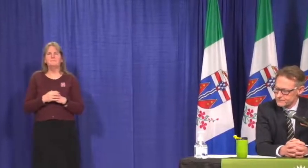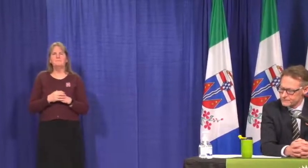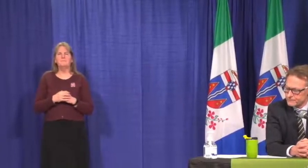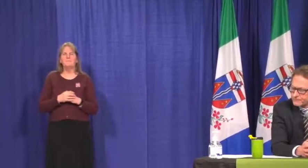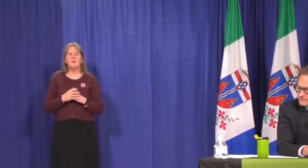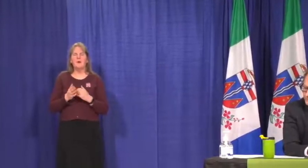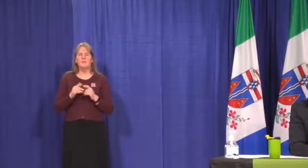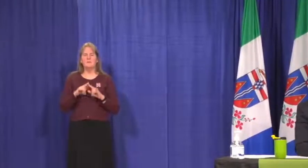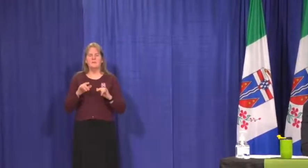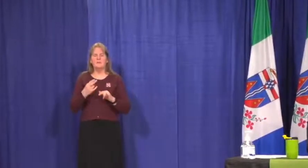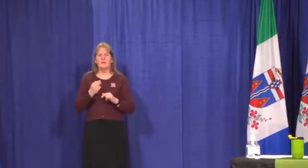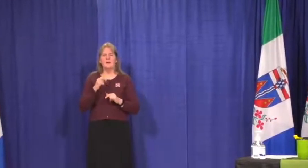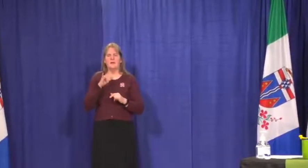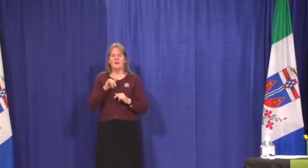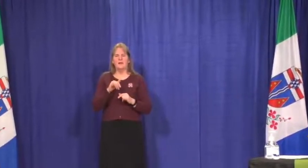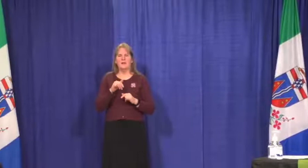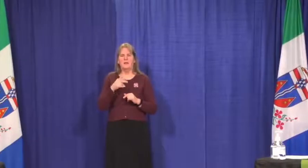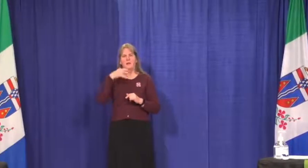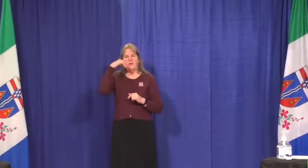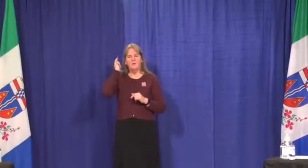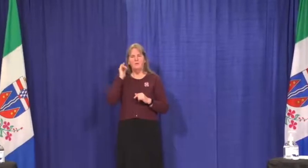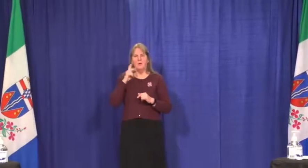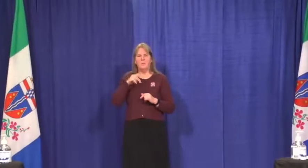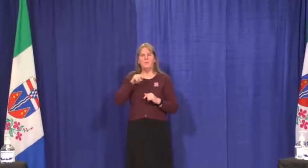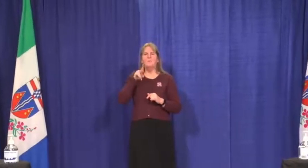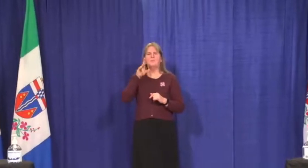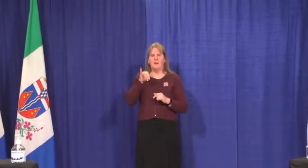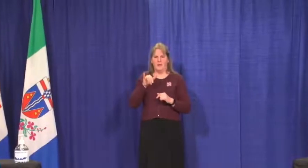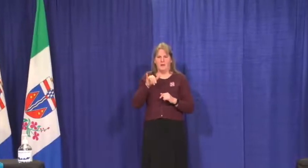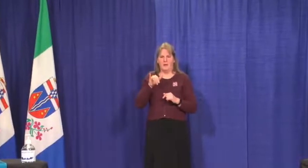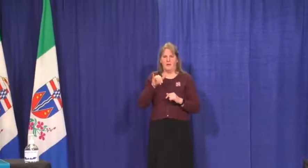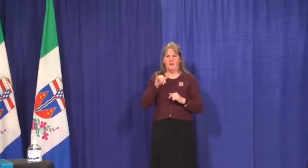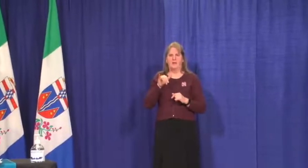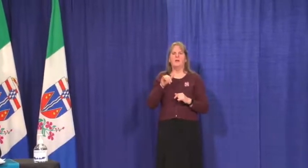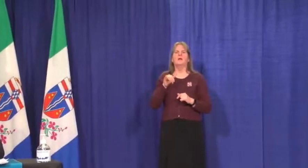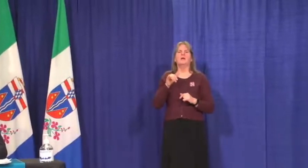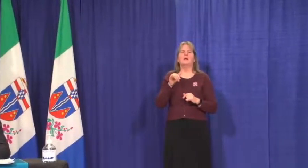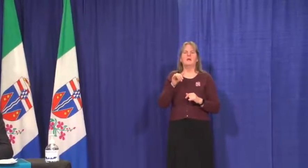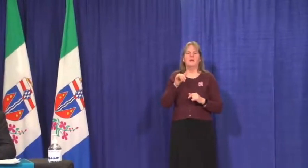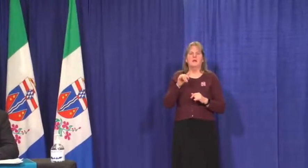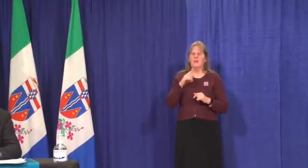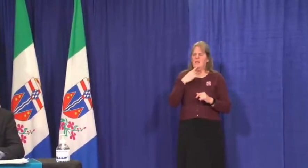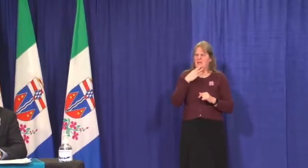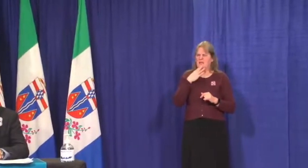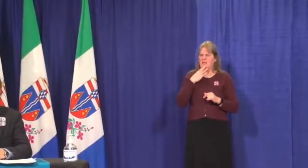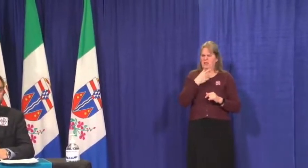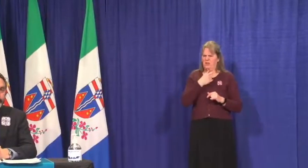The Yukon party says your party is creating uncertainty by not let Yukoners know if a general